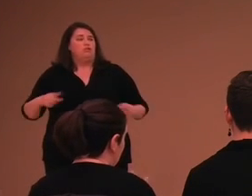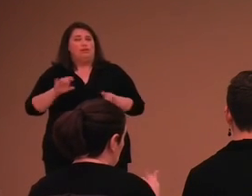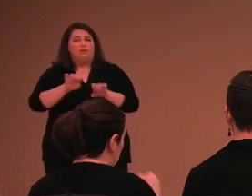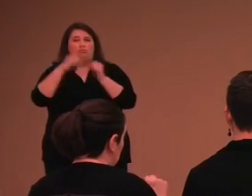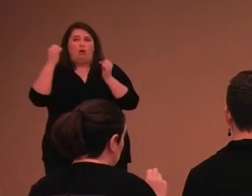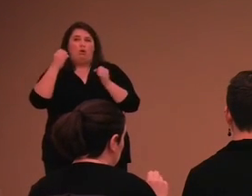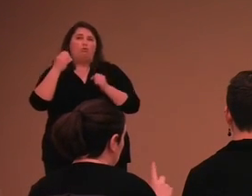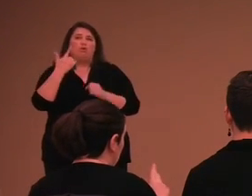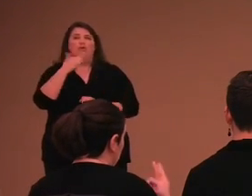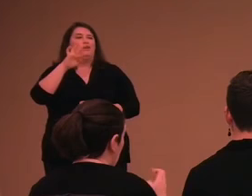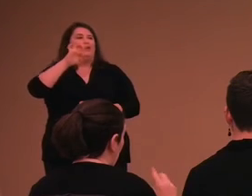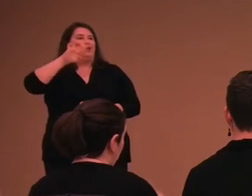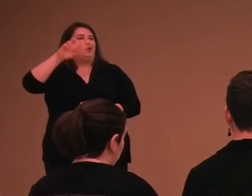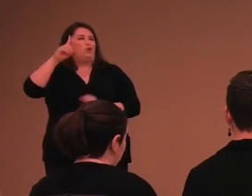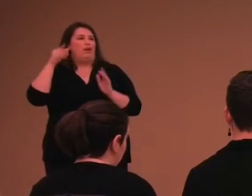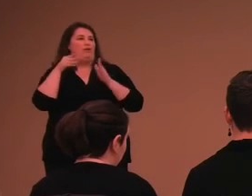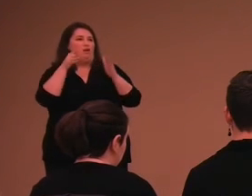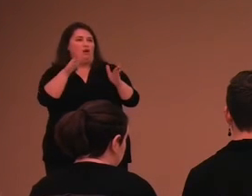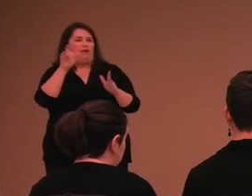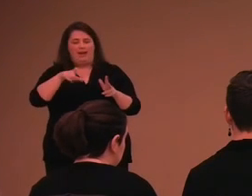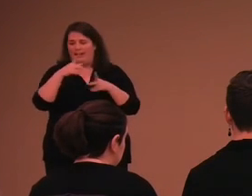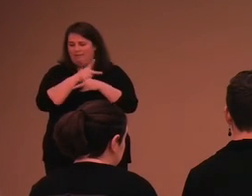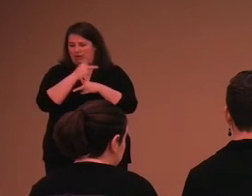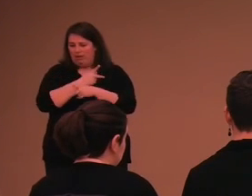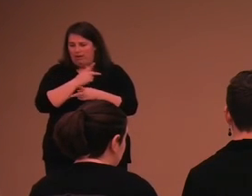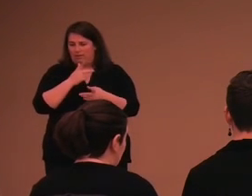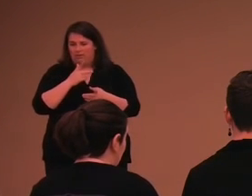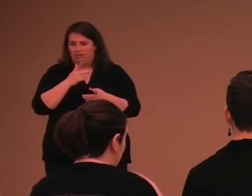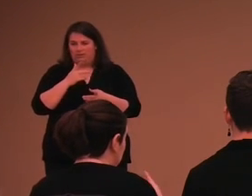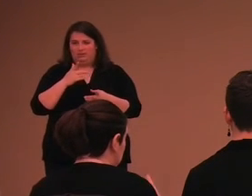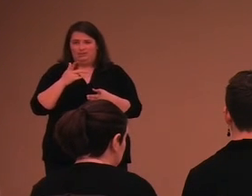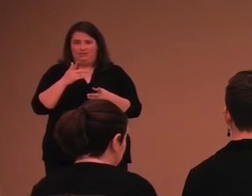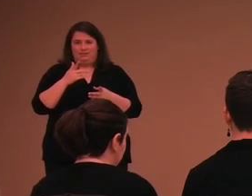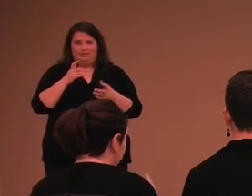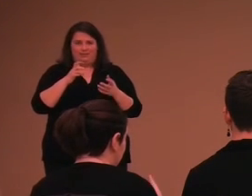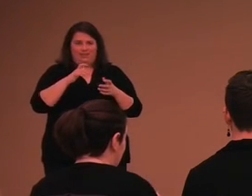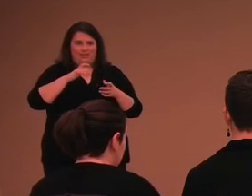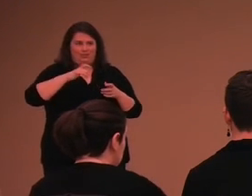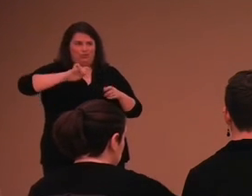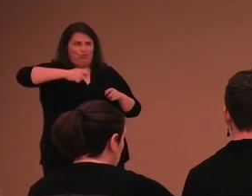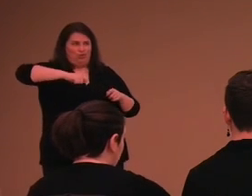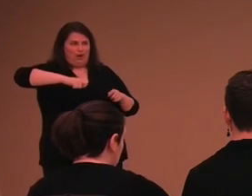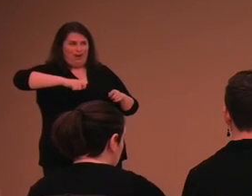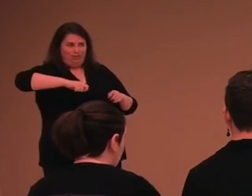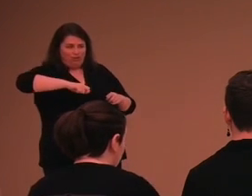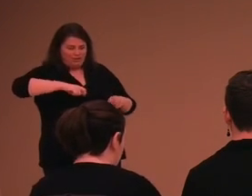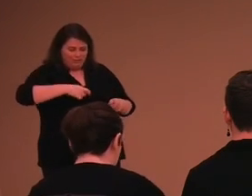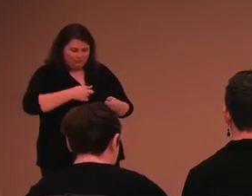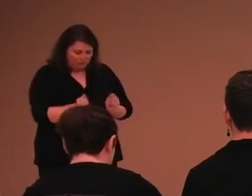During that event and I had to find a screwdriver and fix her wheelchair while she was in it. It was really fine